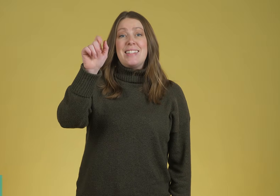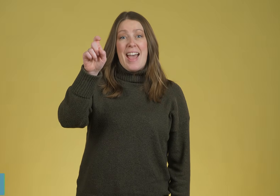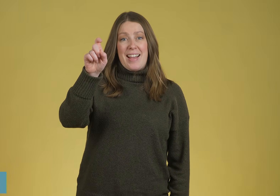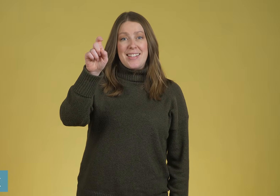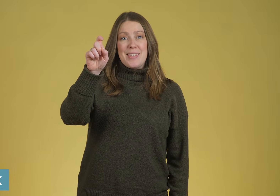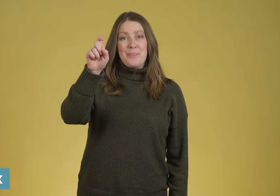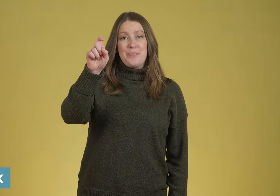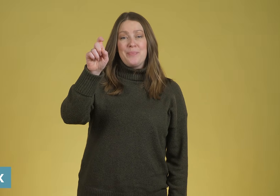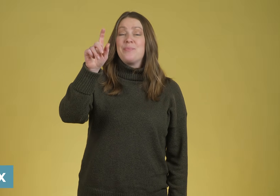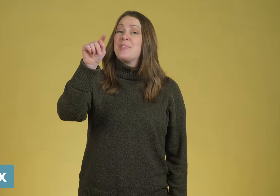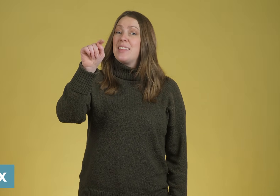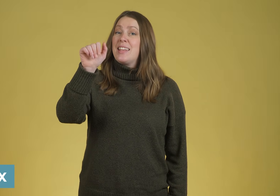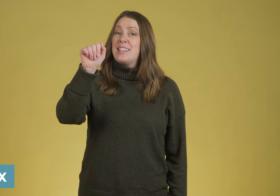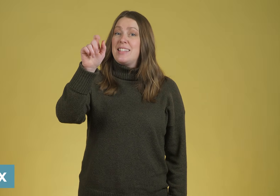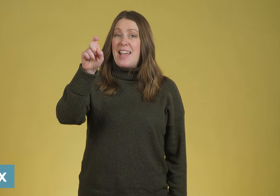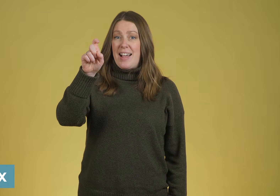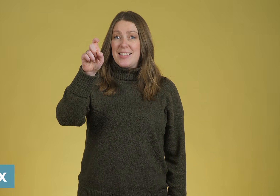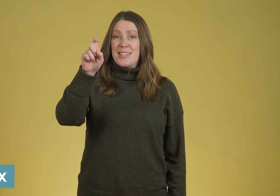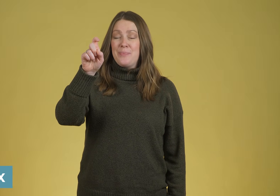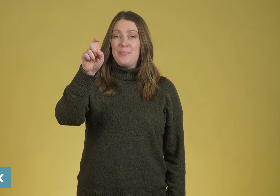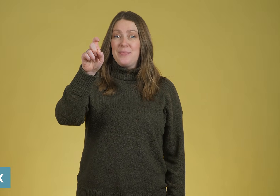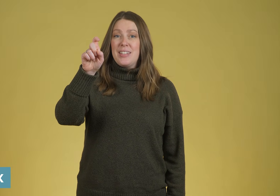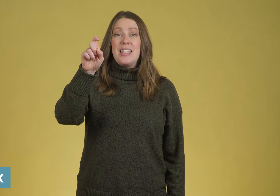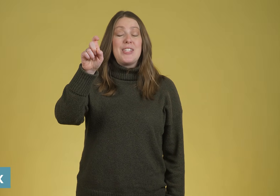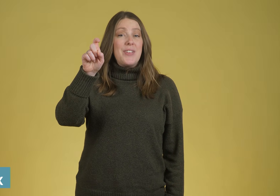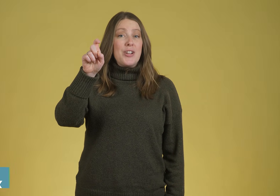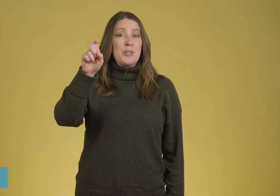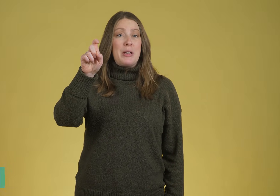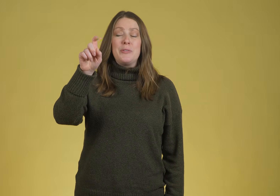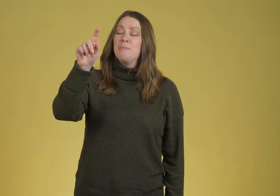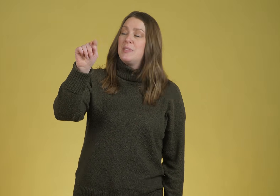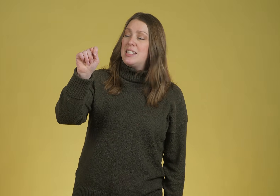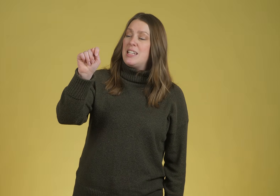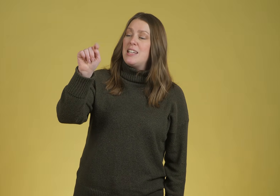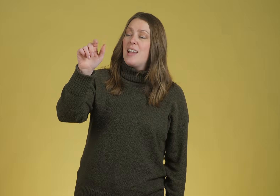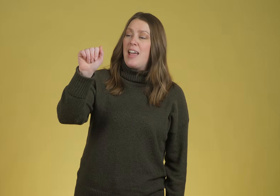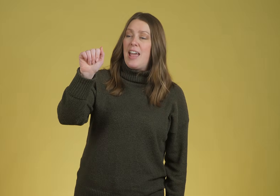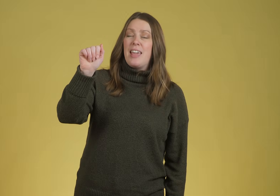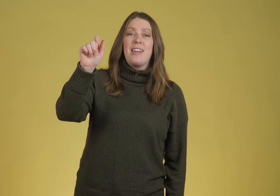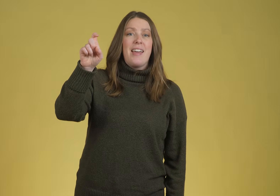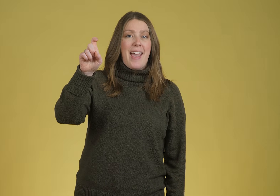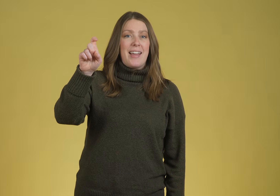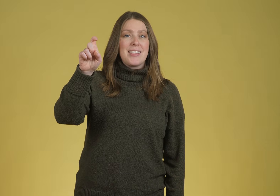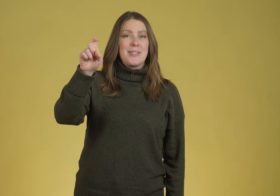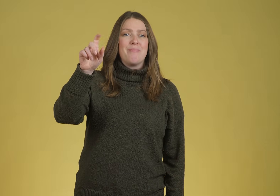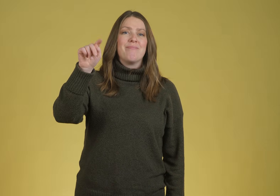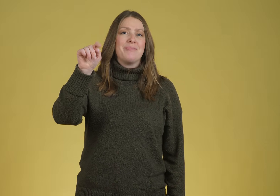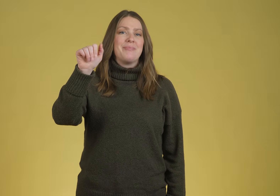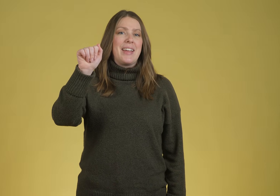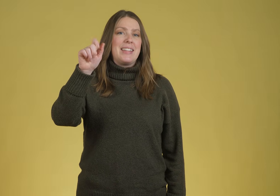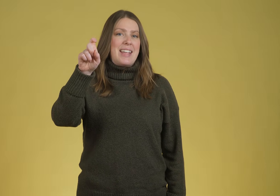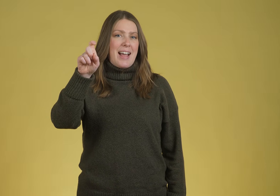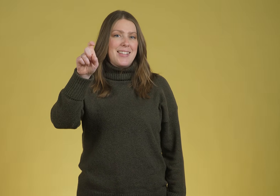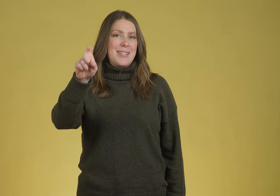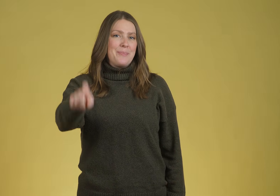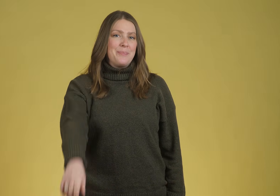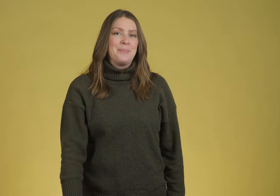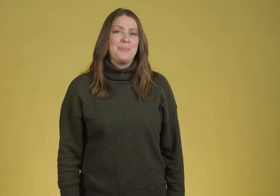Tax. It's fingerspelled T-A-X Tax.